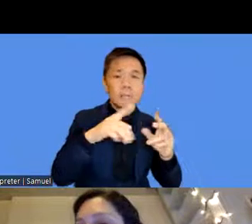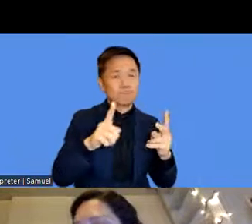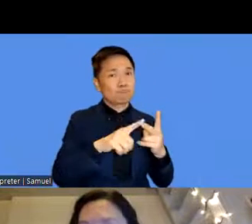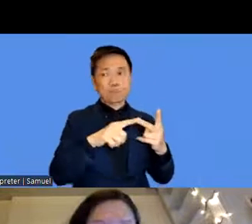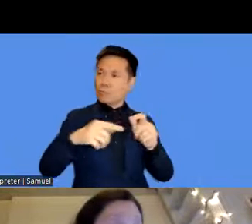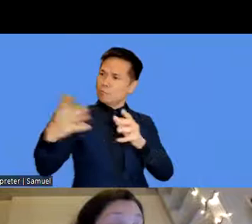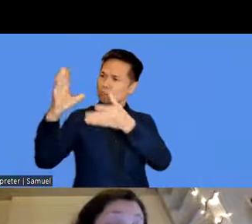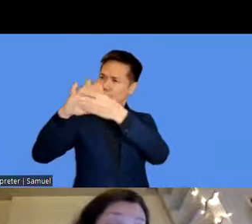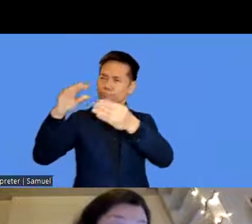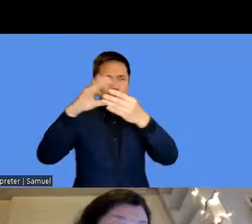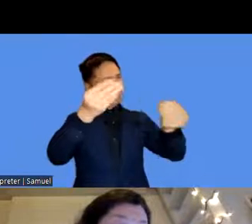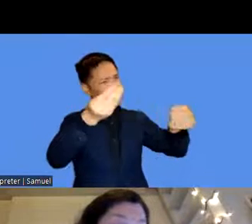social media, and more.